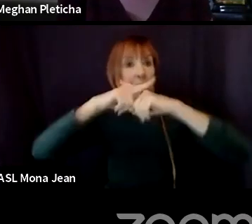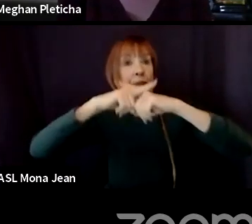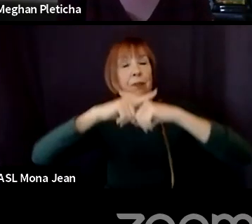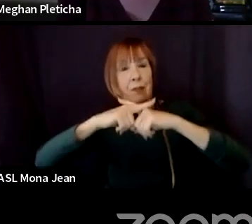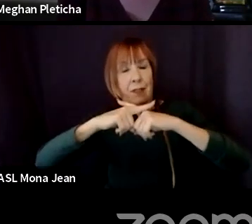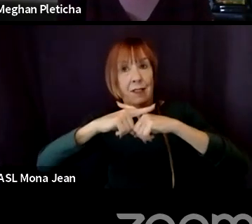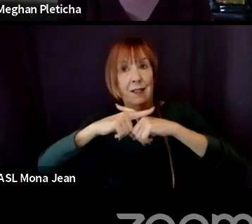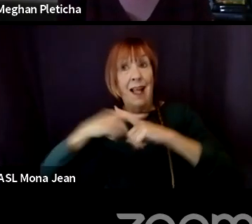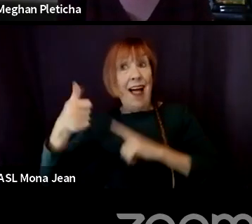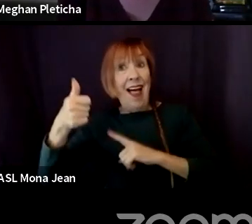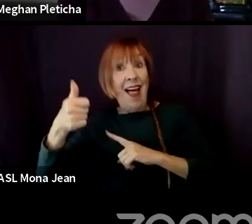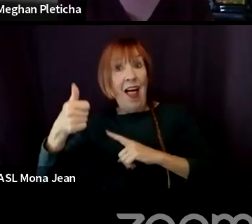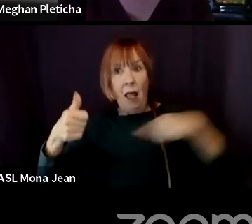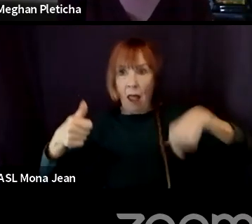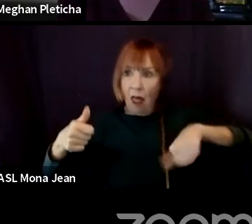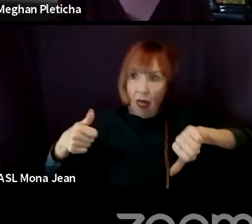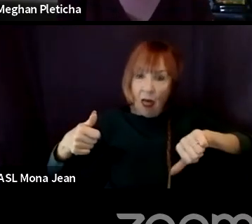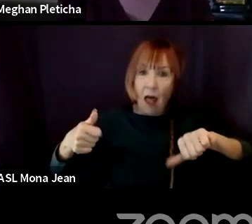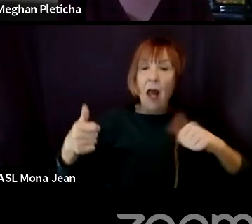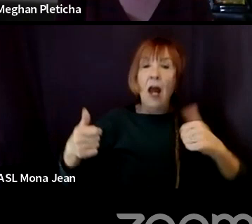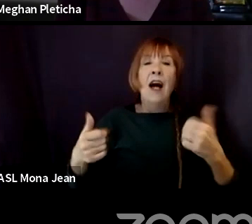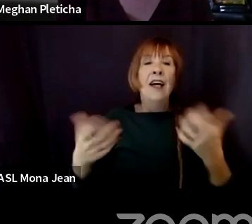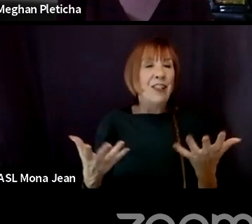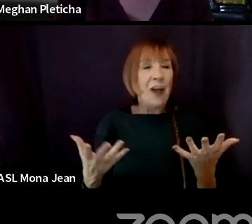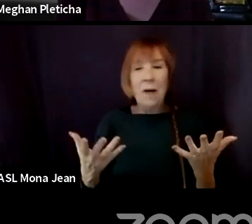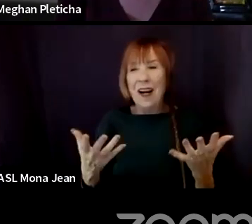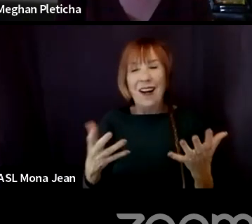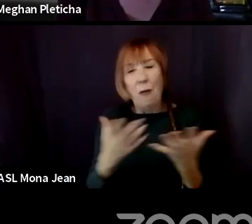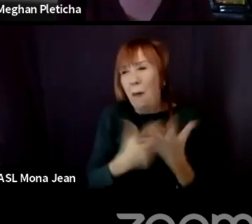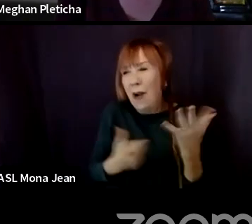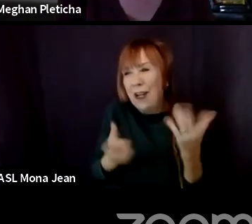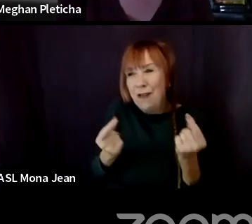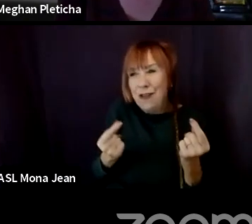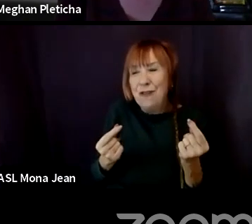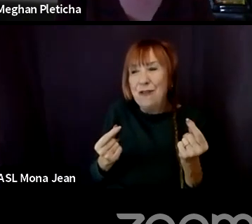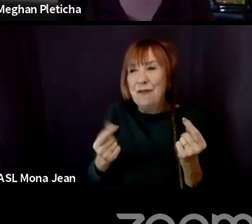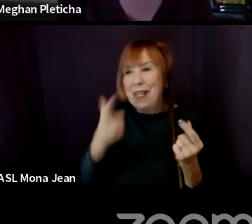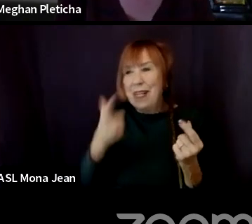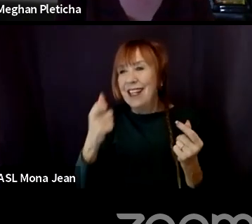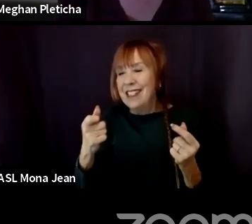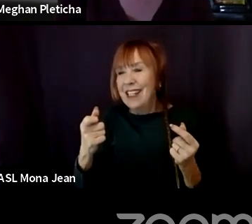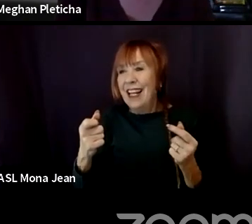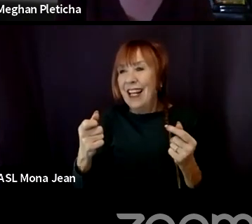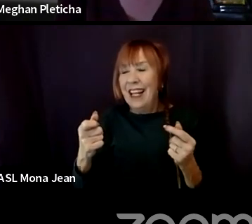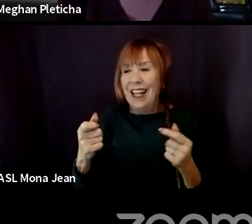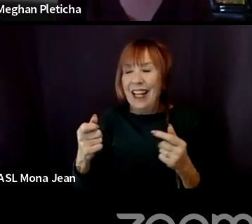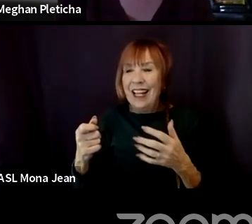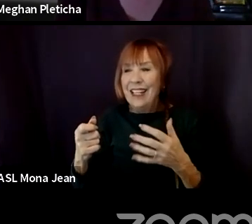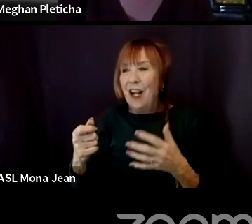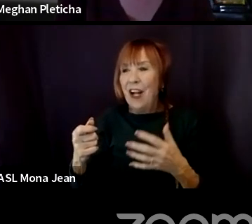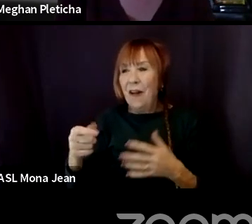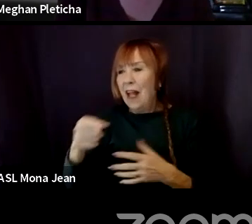how do you deal when multiple people are giving you different notes that may not coincide or even conflict each other?